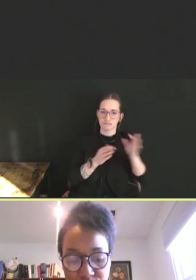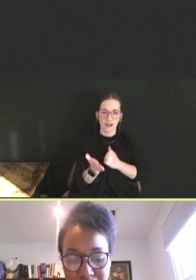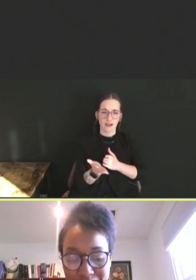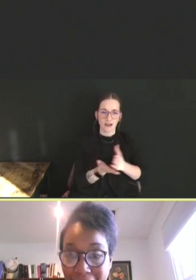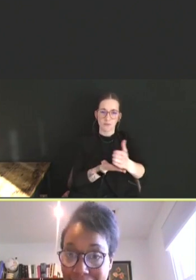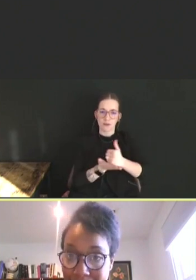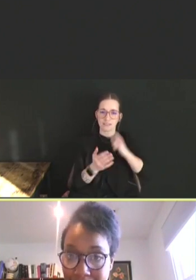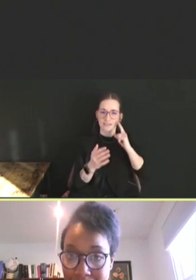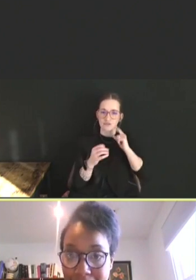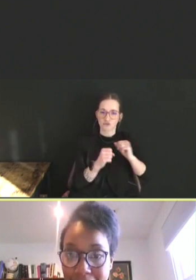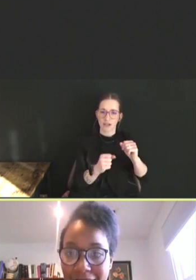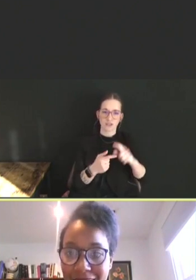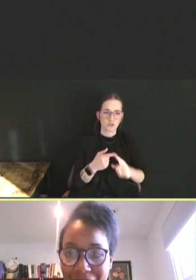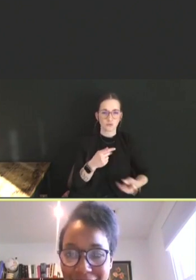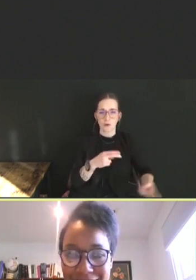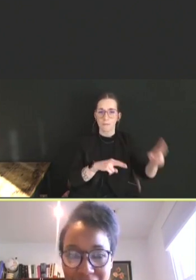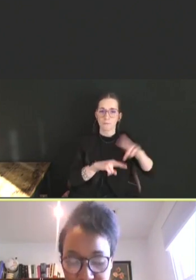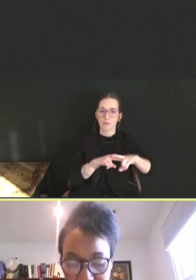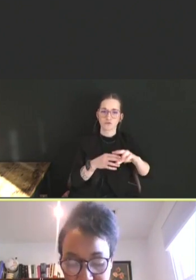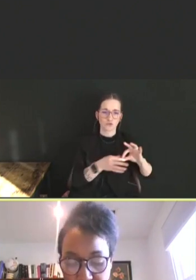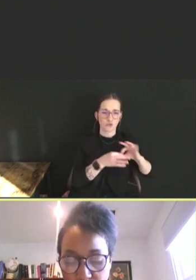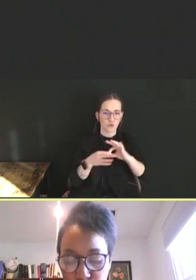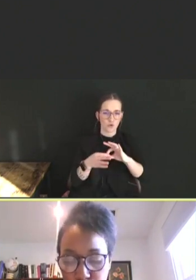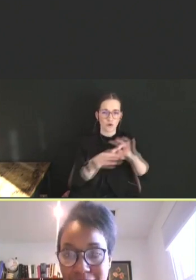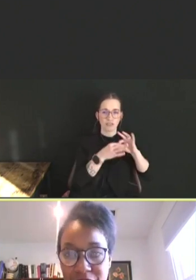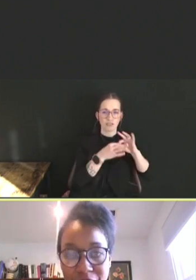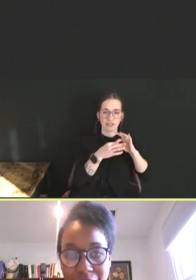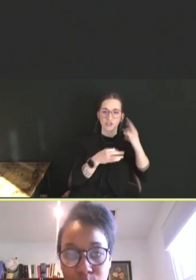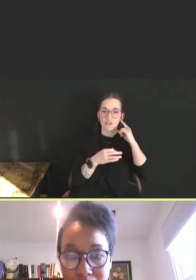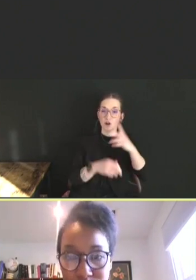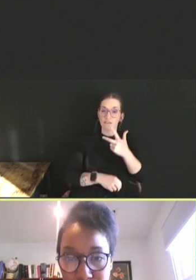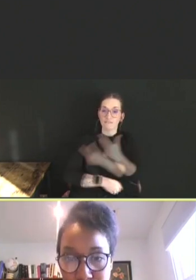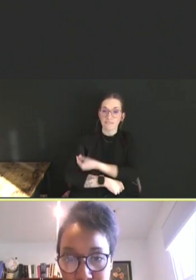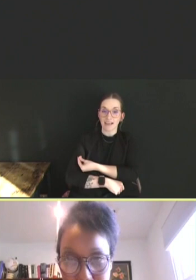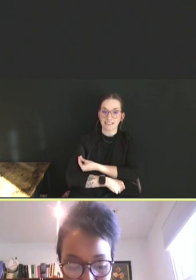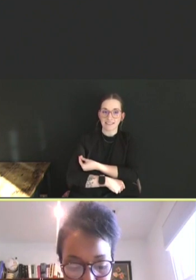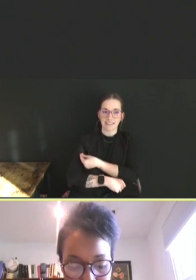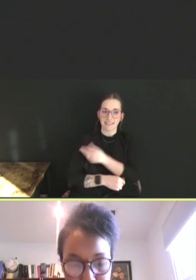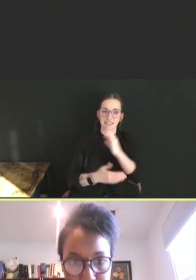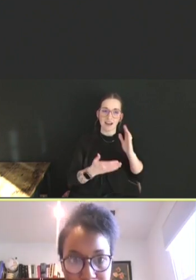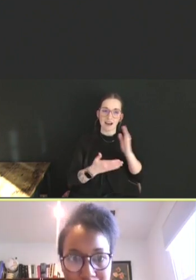in vaccines and vaccination across the five broad goals on your screen.